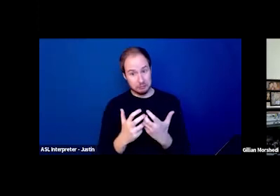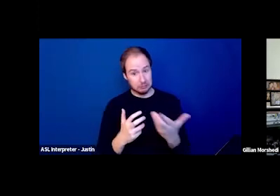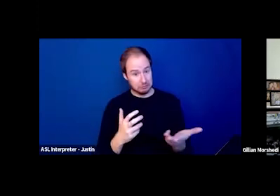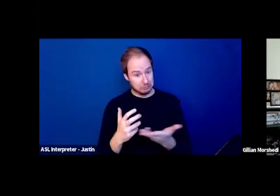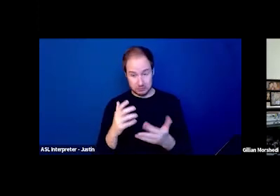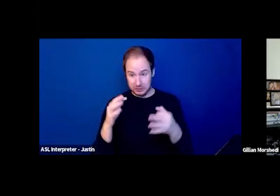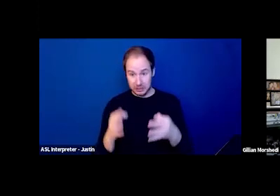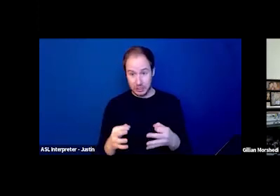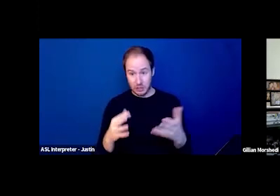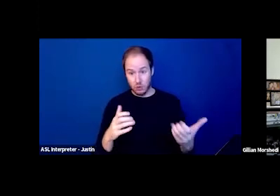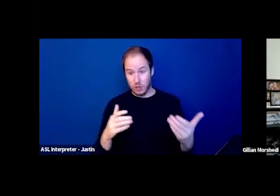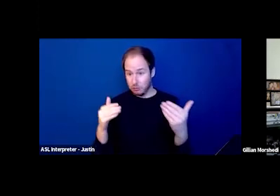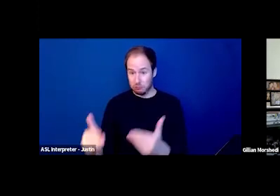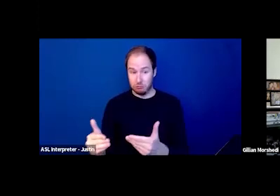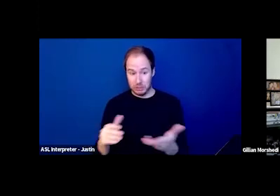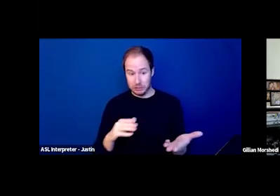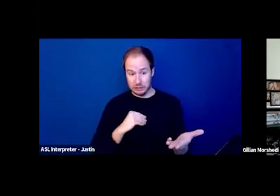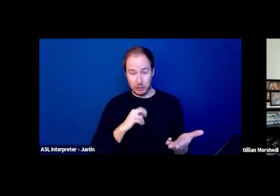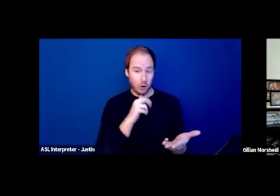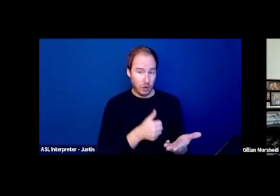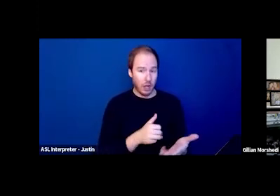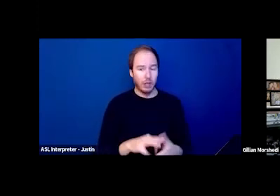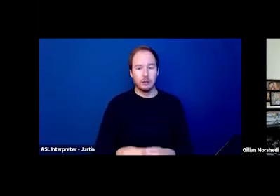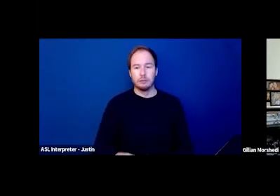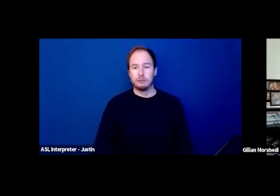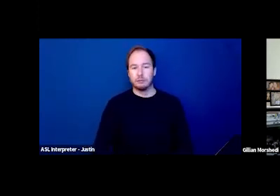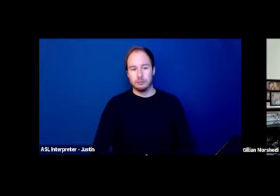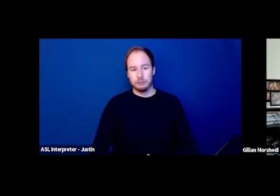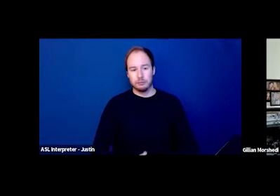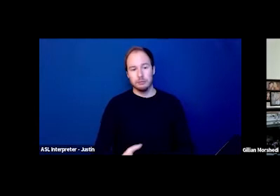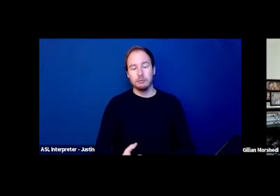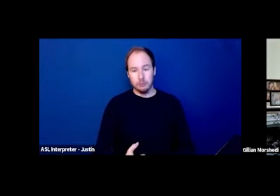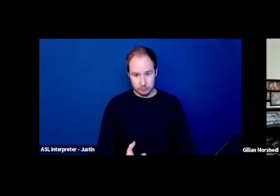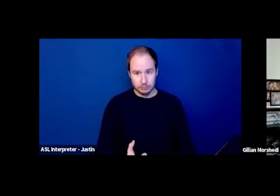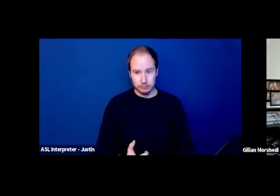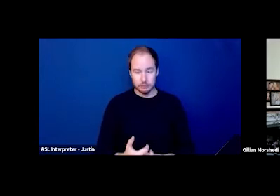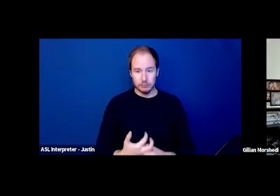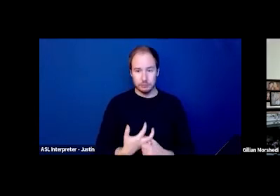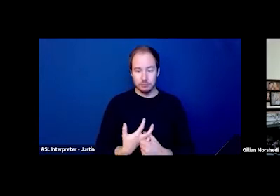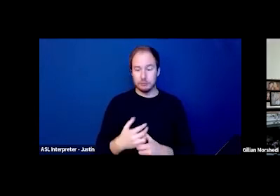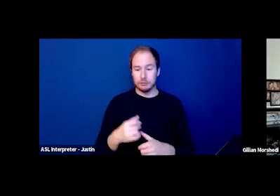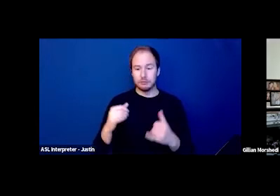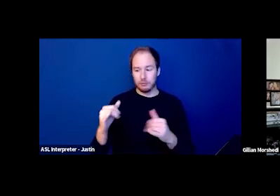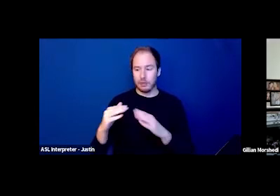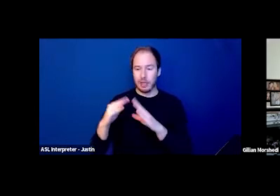whether they would like to accept that resource. When that happens, then a person, where a household is referred, so that people who have been matched